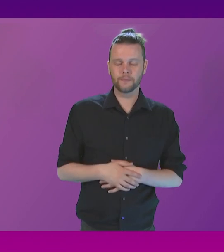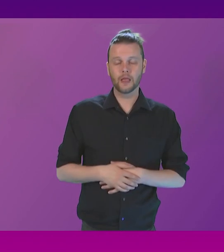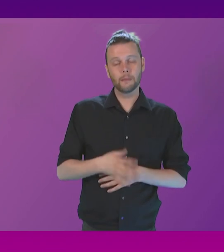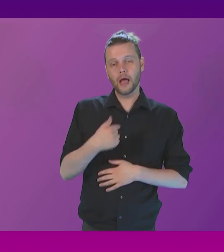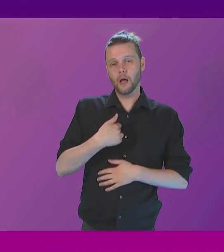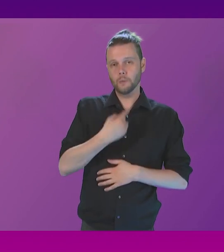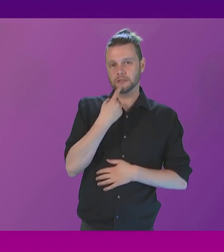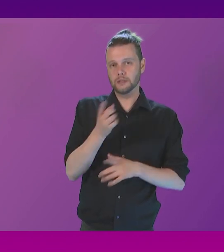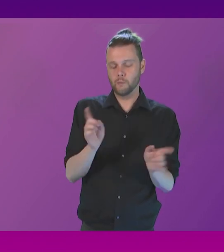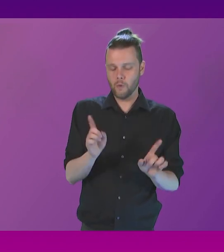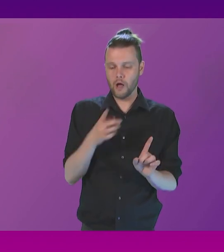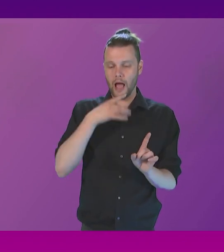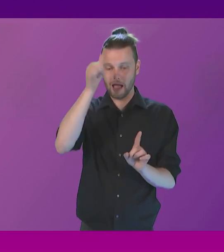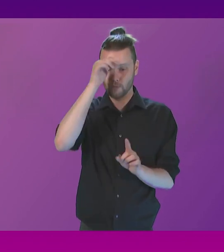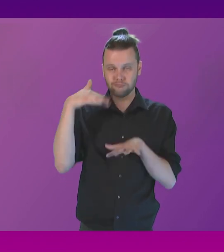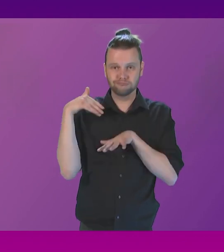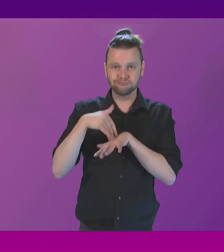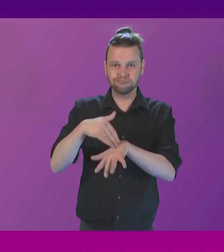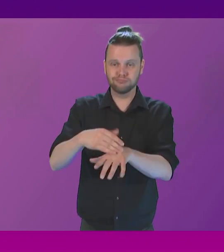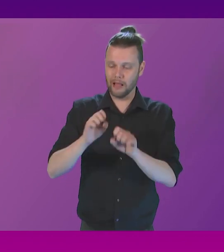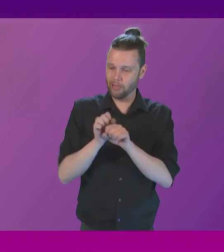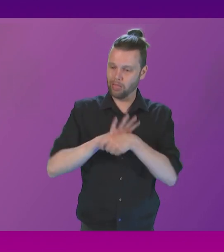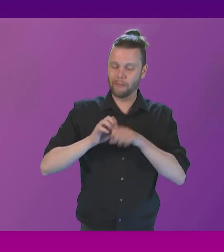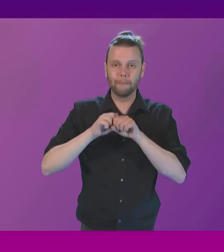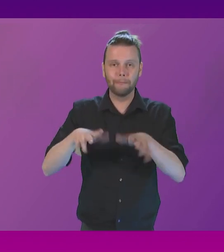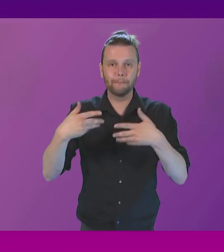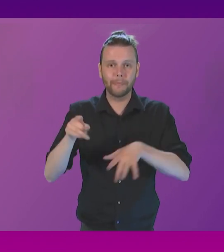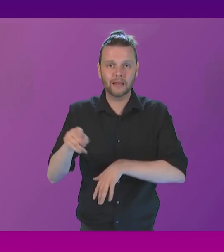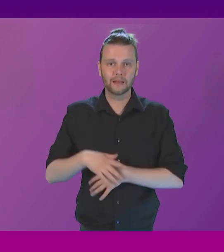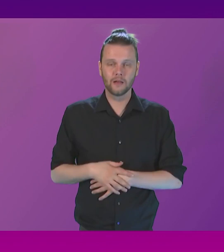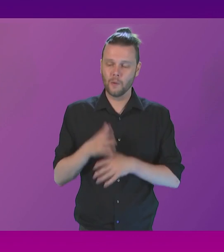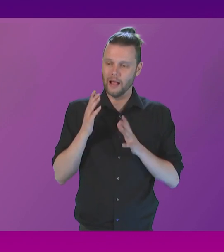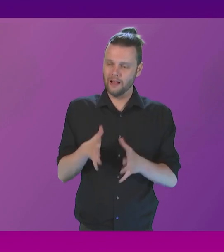We also know the impact that the pandemic had, particularly when we had to take the incredibly